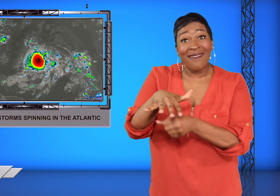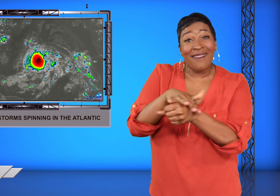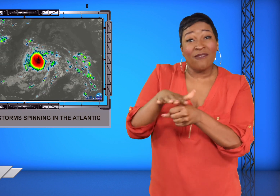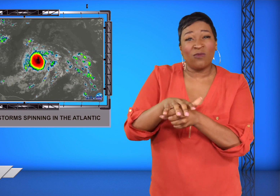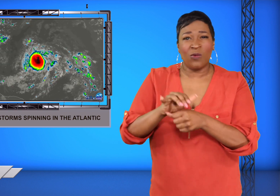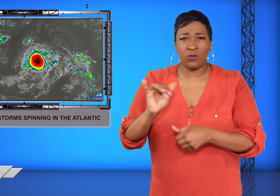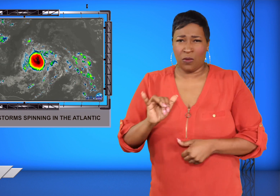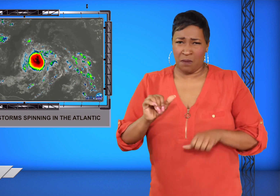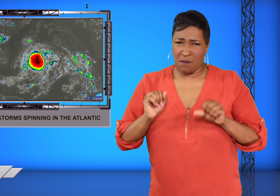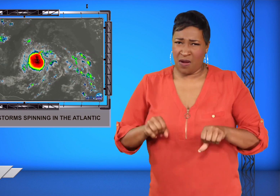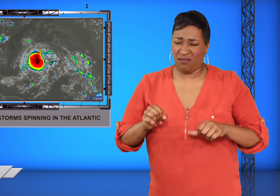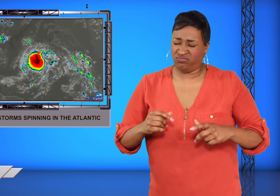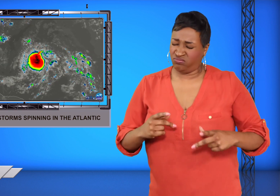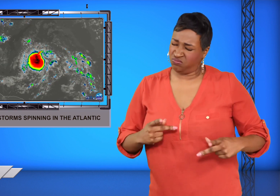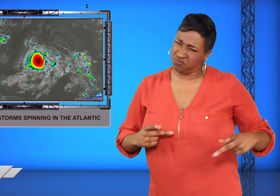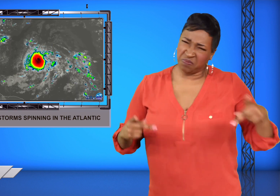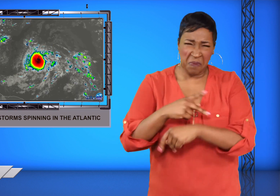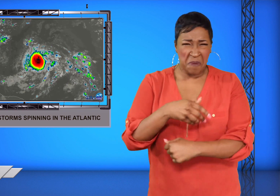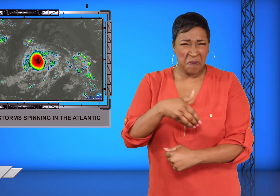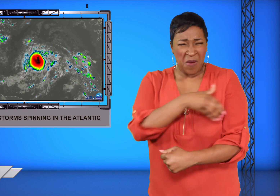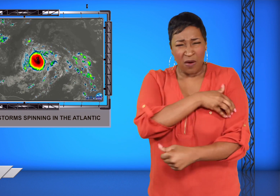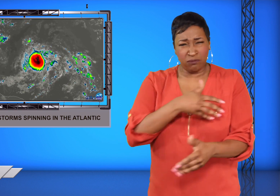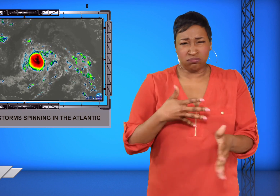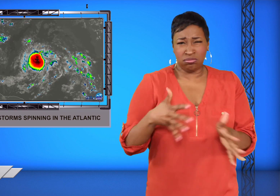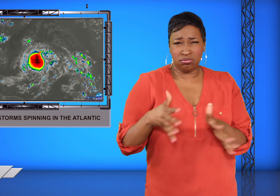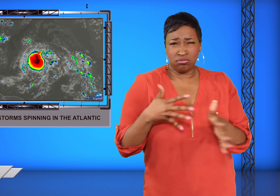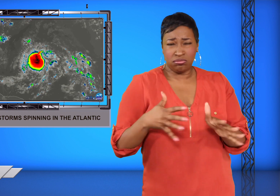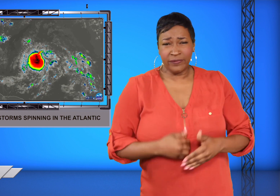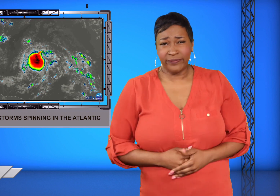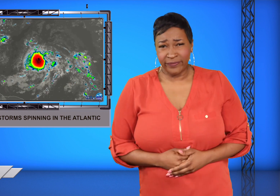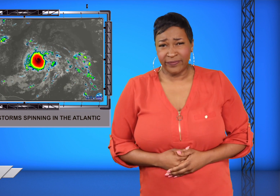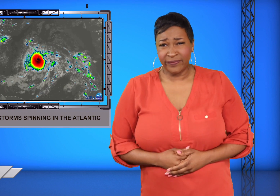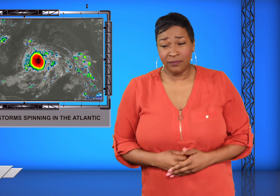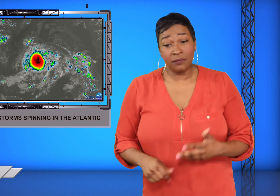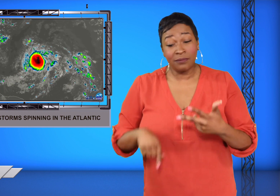And the island may see tropical-storm-force winds.